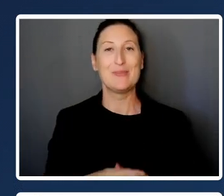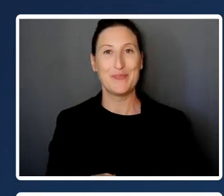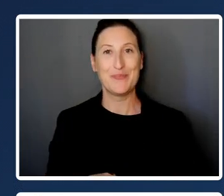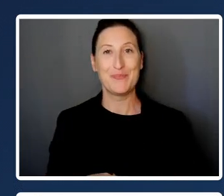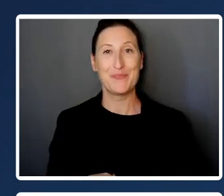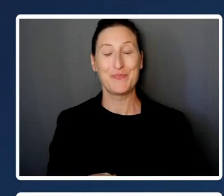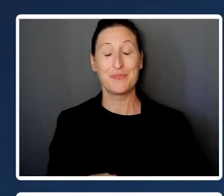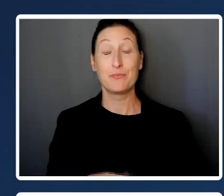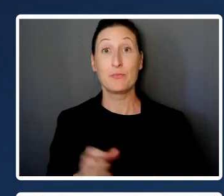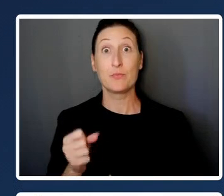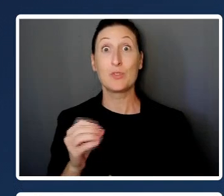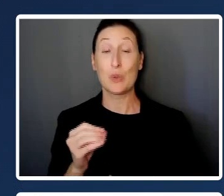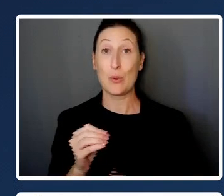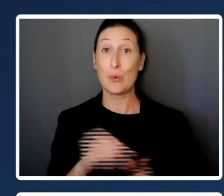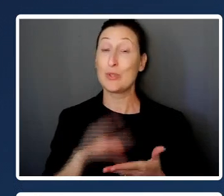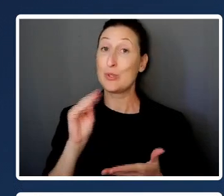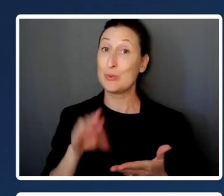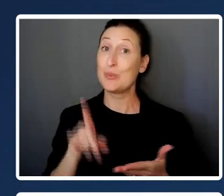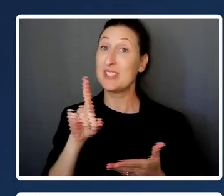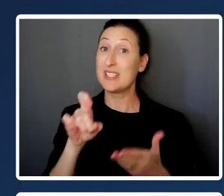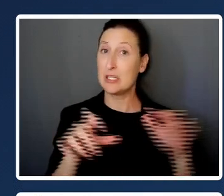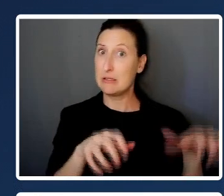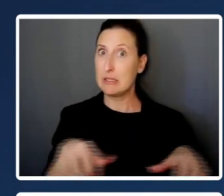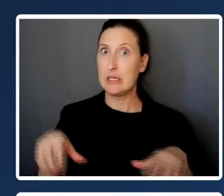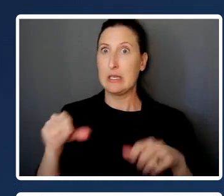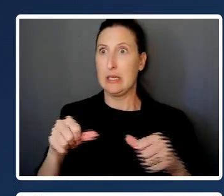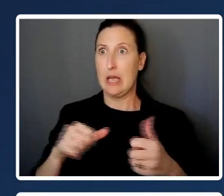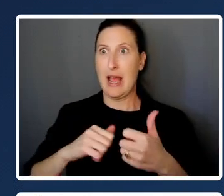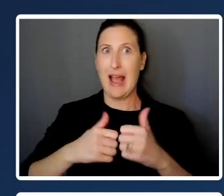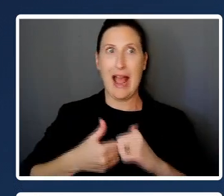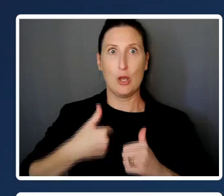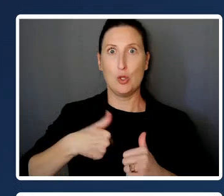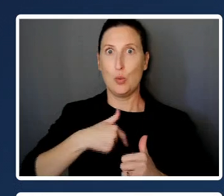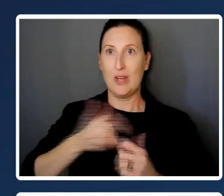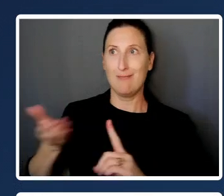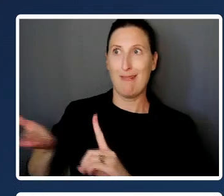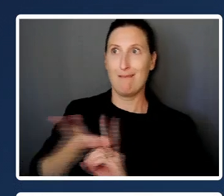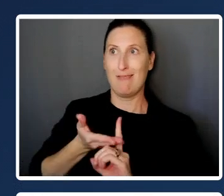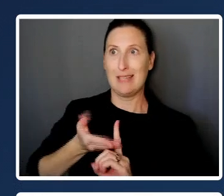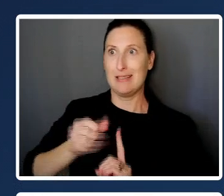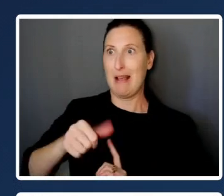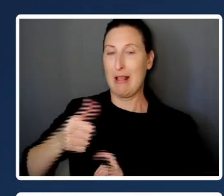take charge of that, you know, how are we going to sell our idea to the other students and see